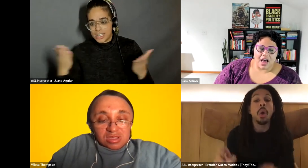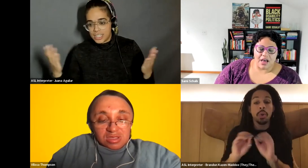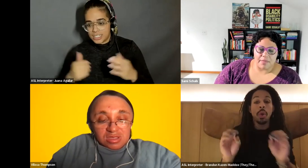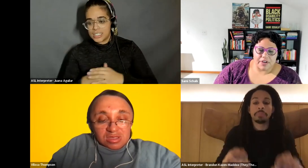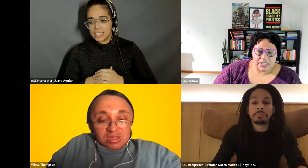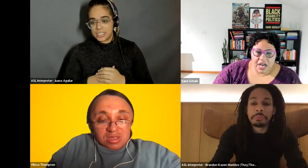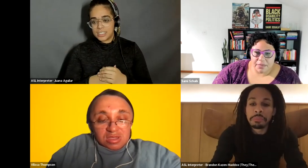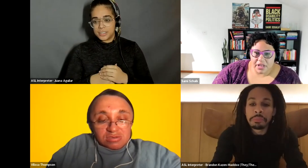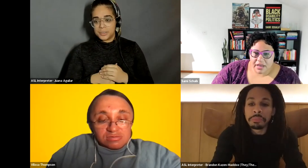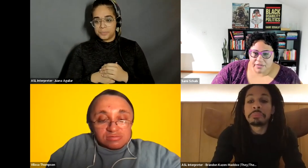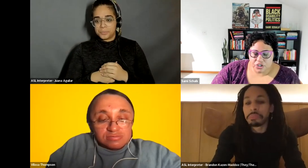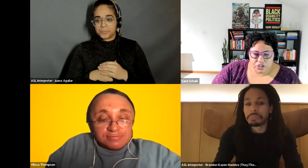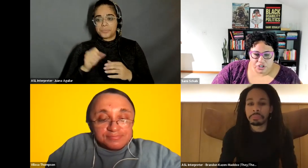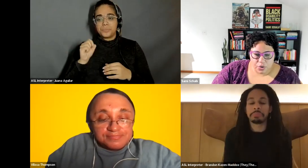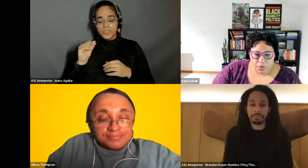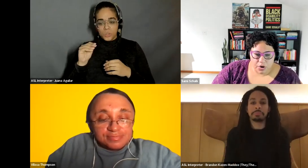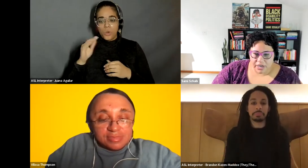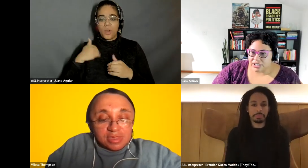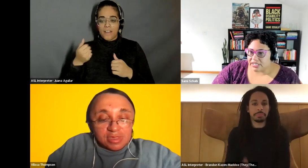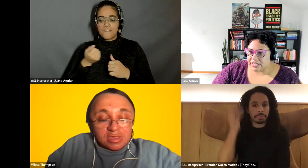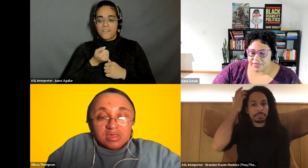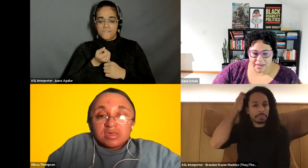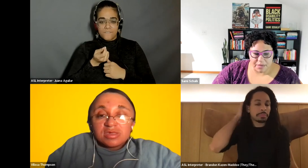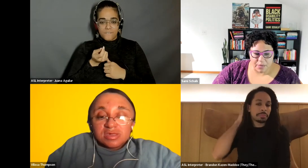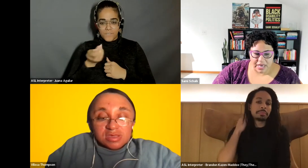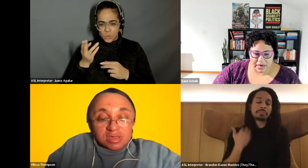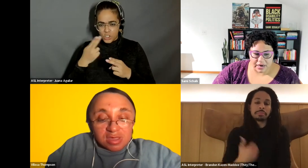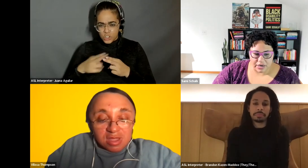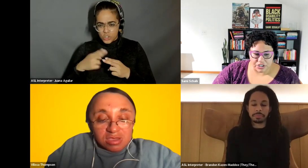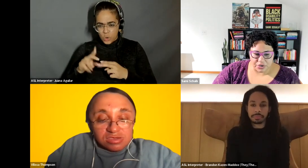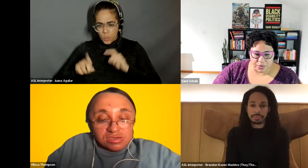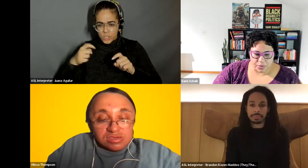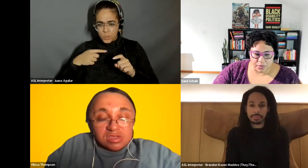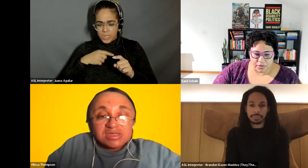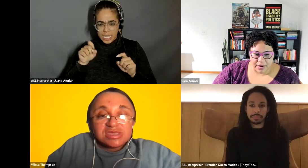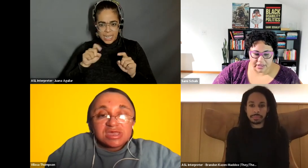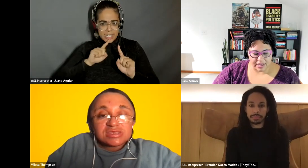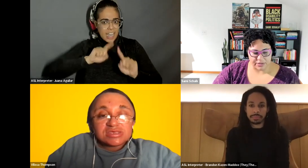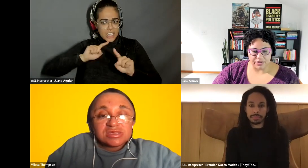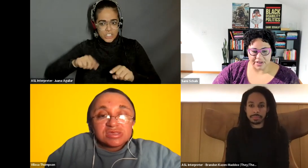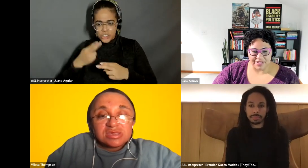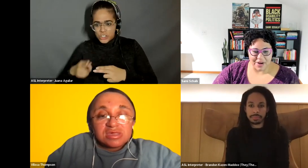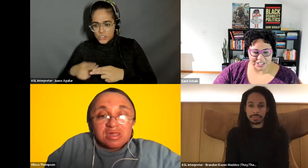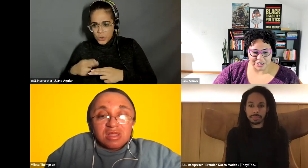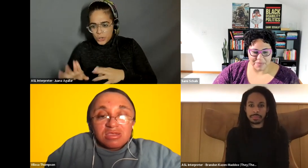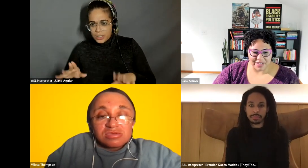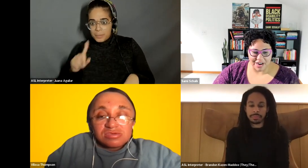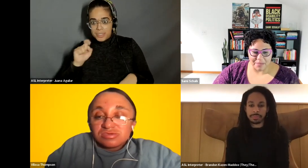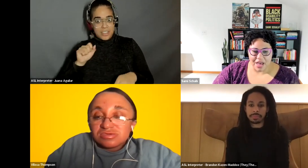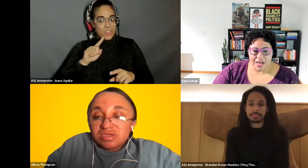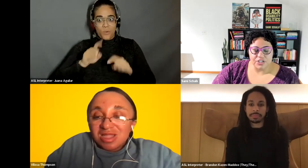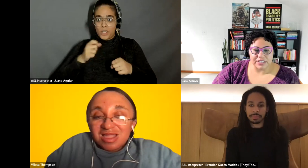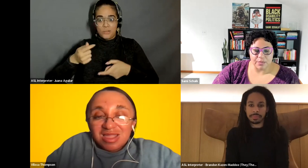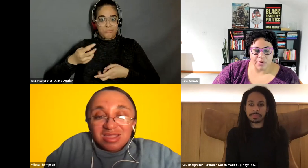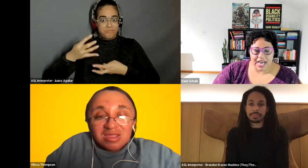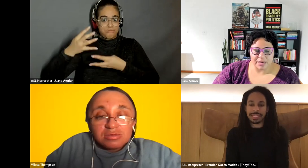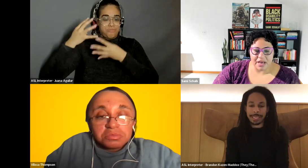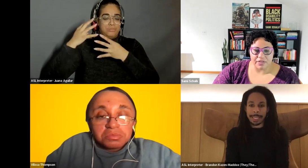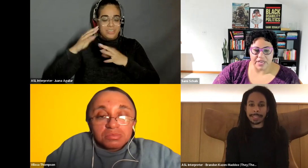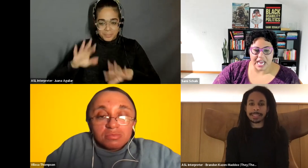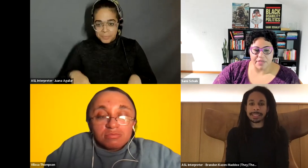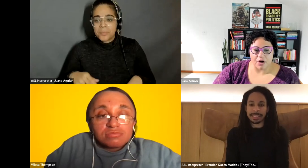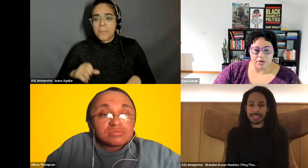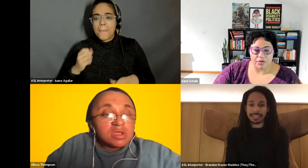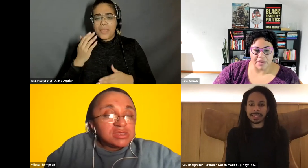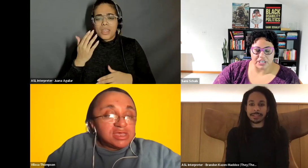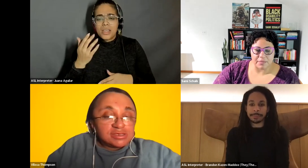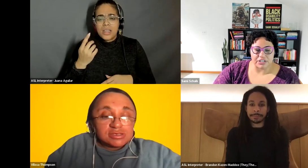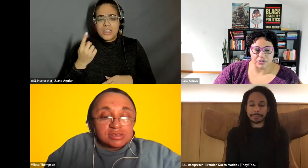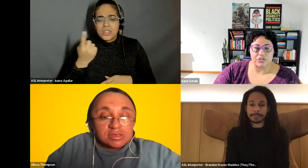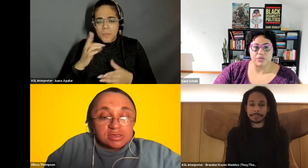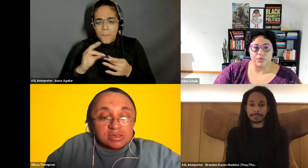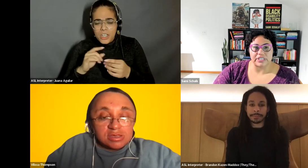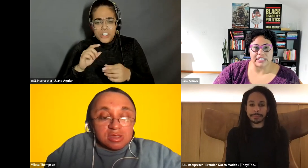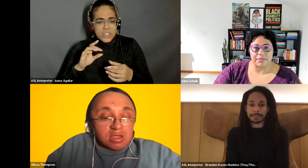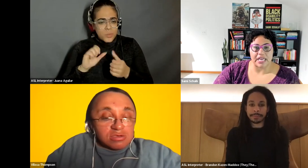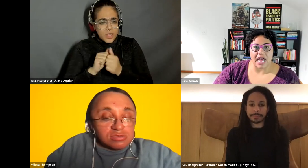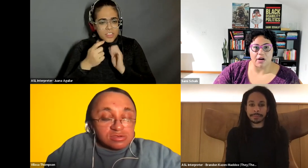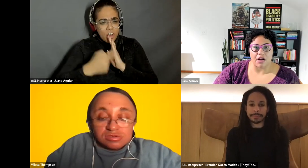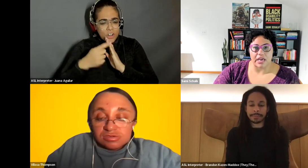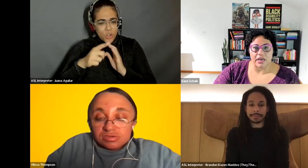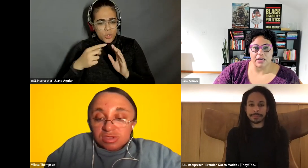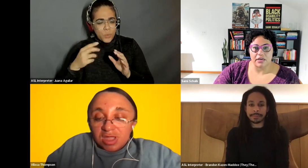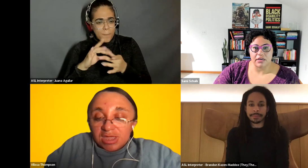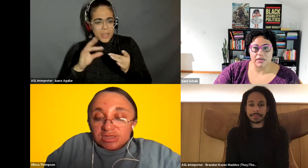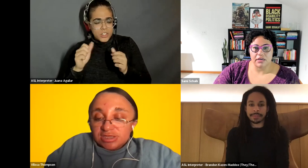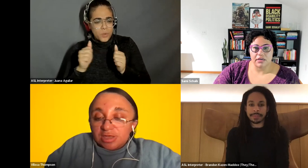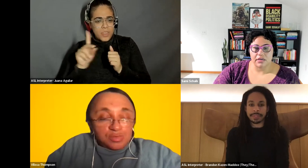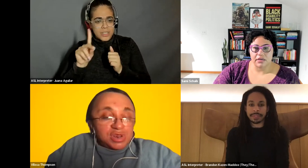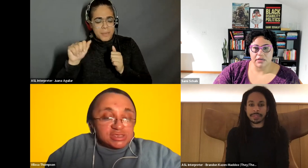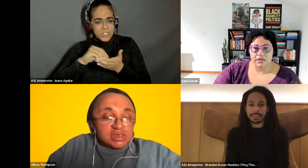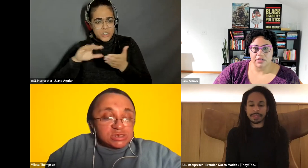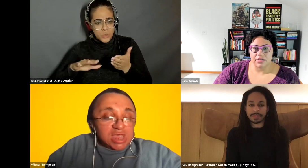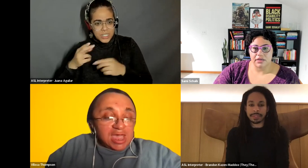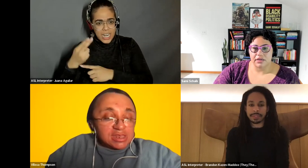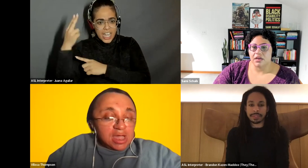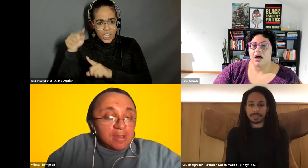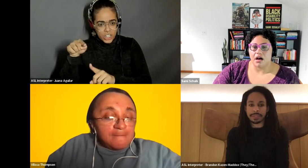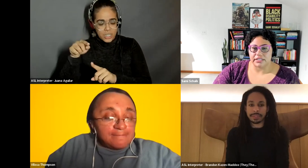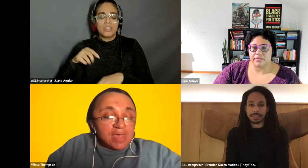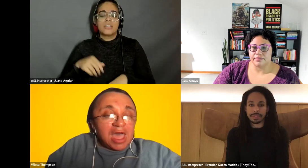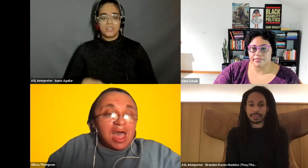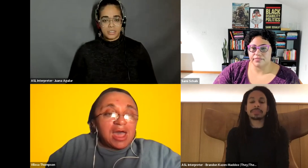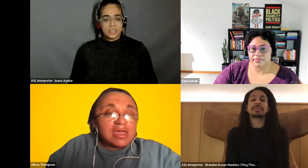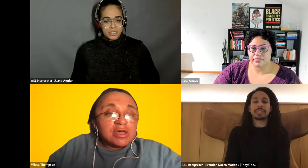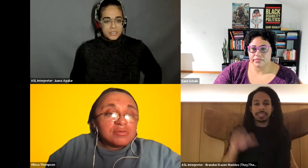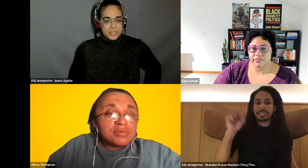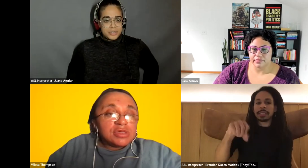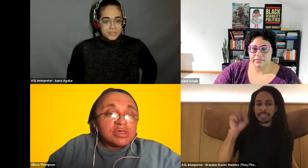Sami Schalk: There's a couple of shorter questions. I think maybe we can do quickly, because all the the questions are piling up. So someone asked about the name of the article you mentioned about children's schools and disability hierarchy